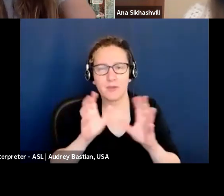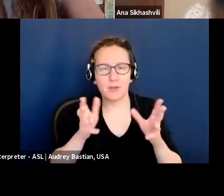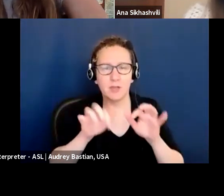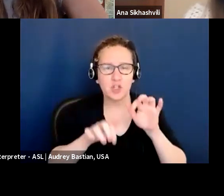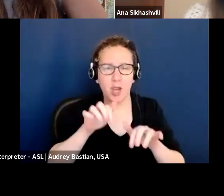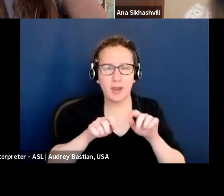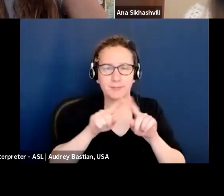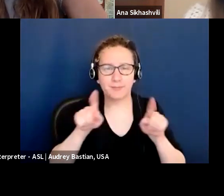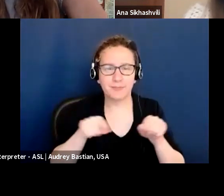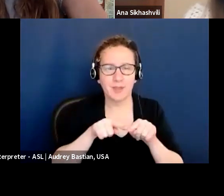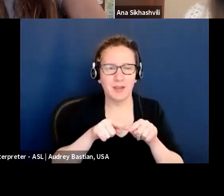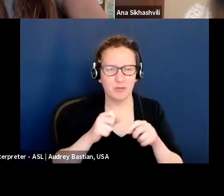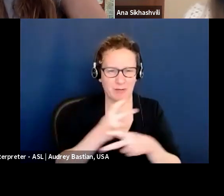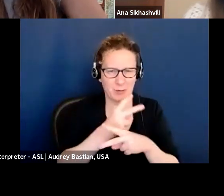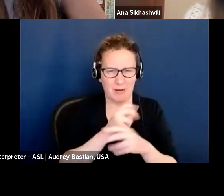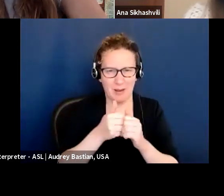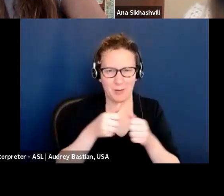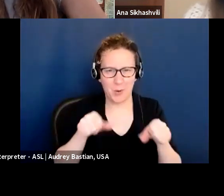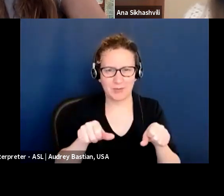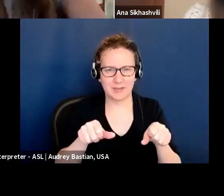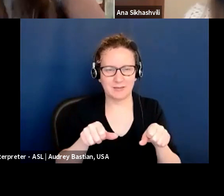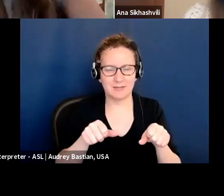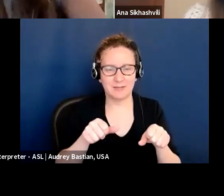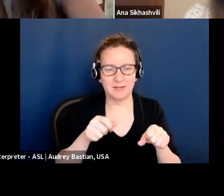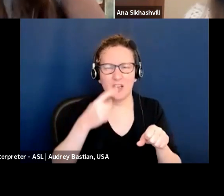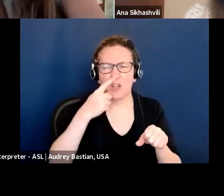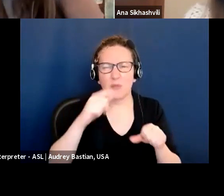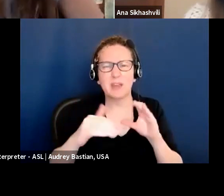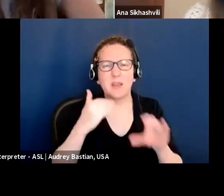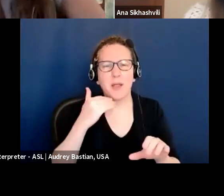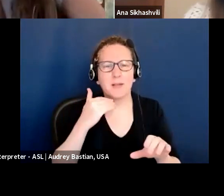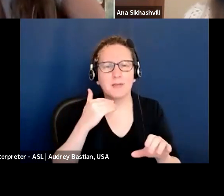been trying to figure out how to post it. >> JUSTIN HARFORD: Can you share that with me over e-mail? >> SAMSARA COUNTS: Absolutely. I'm